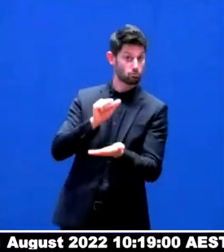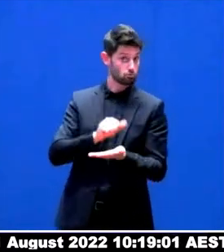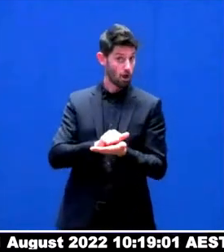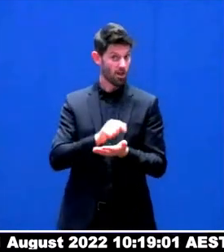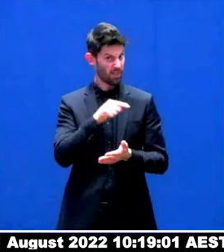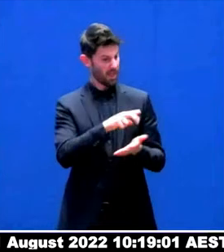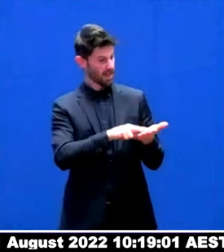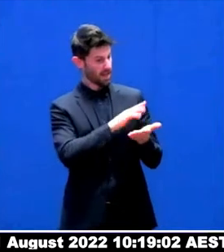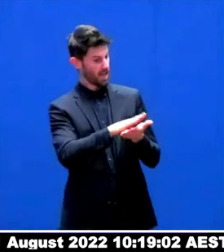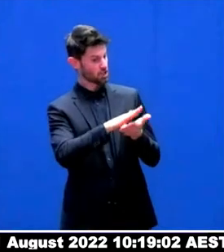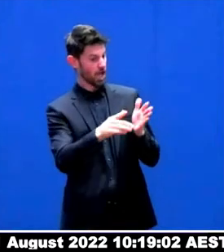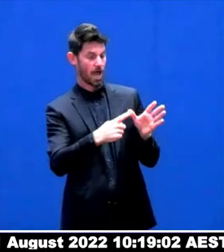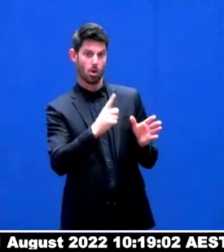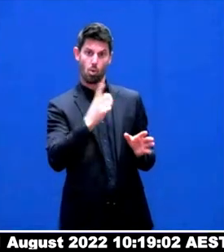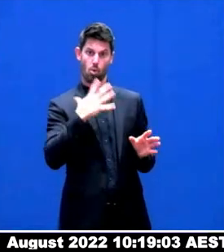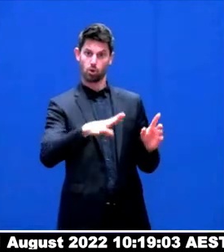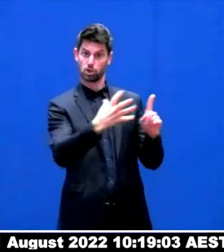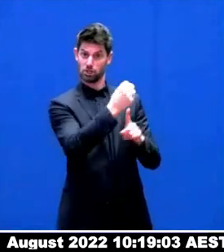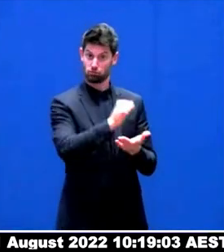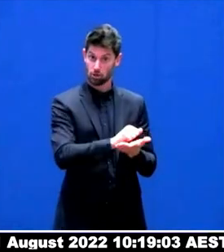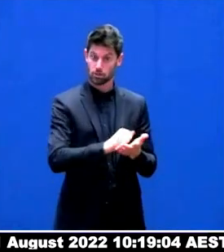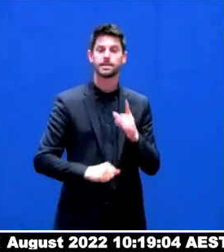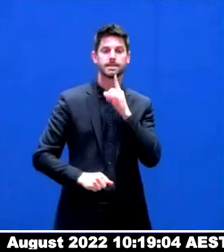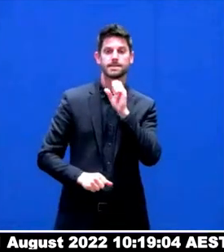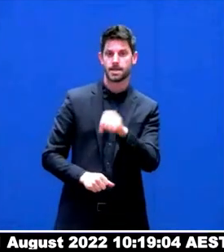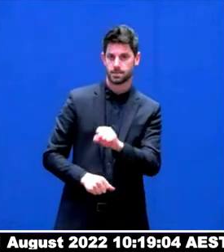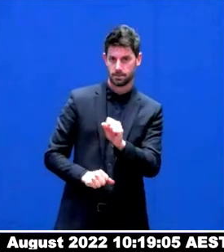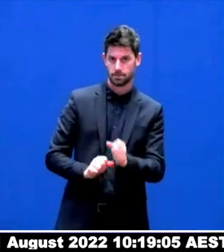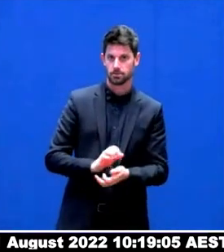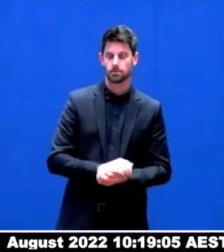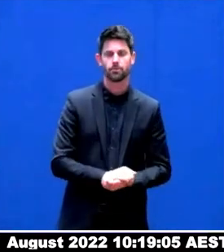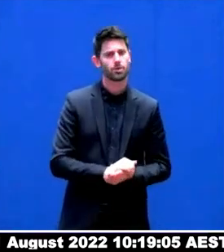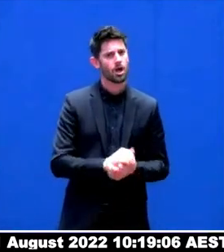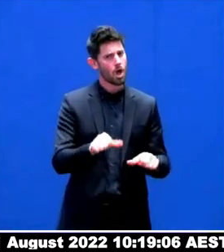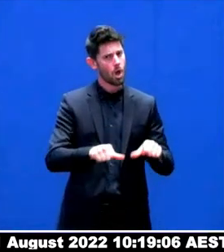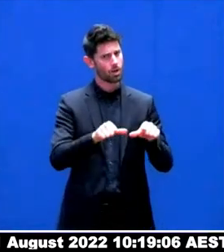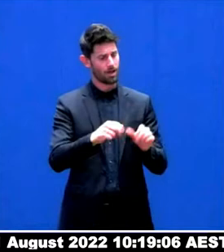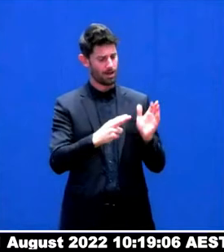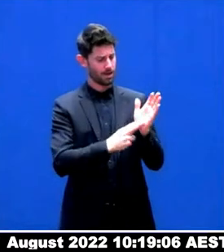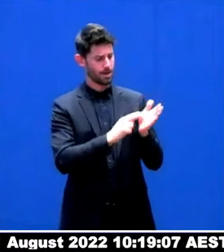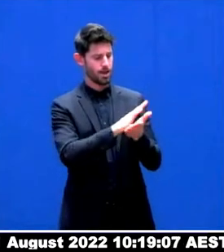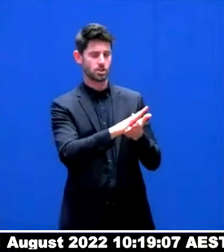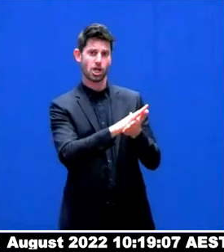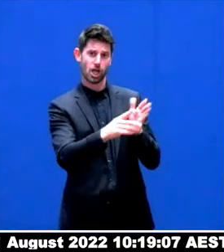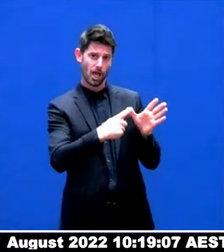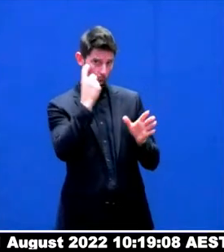Correct, yes. To the extent this Agreement exists, were you involved in any drafting of